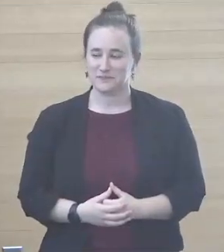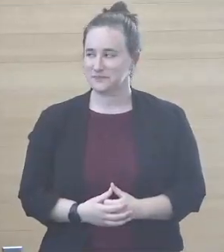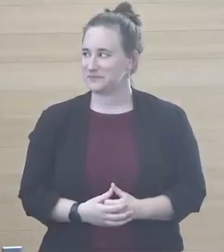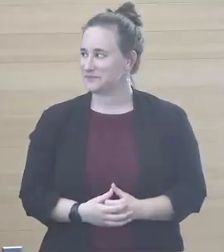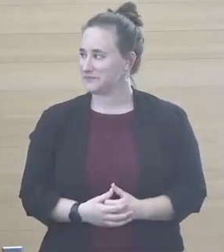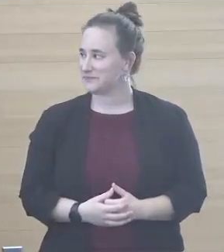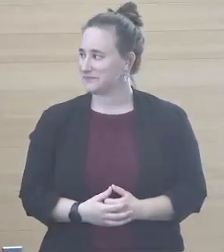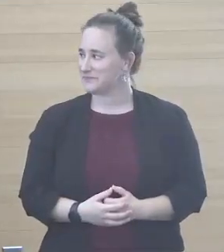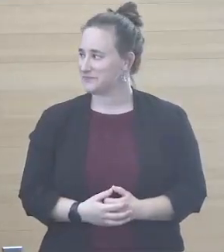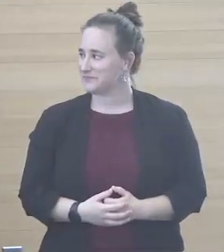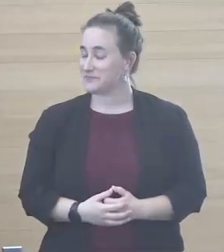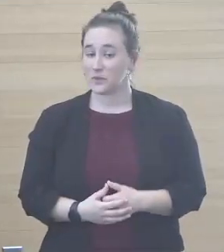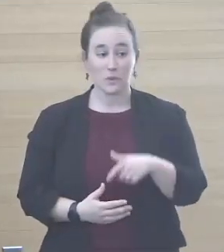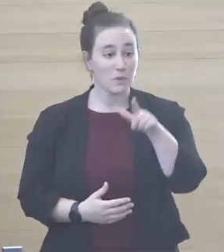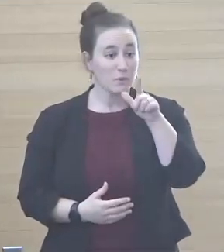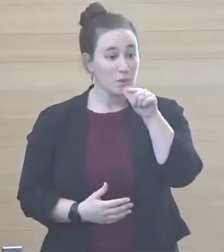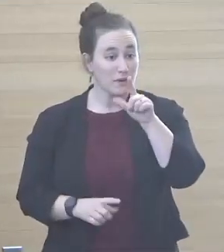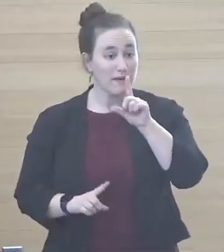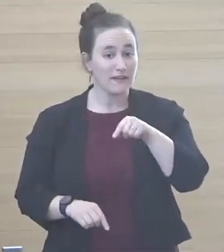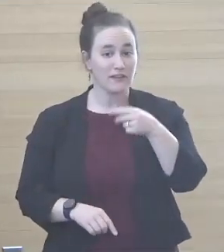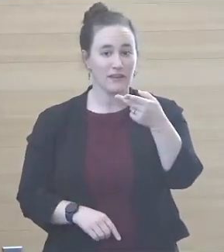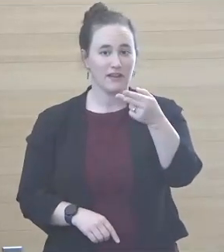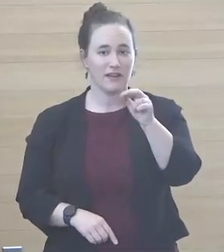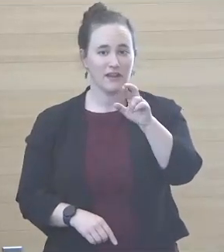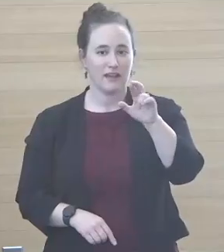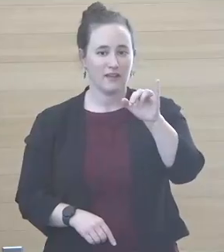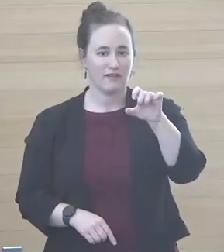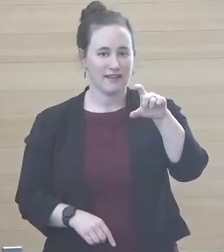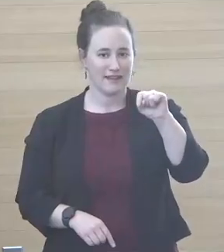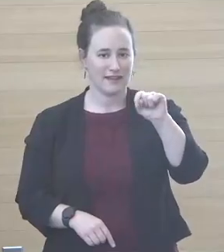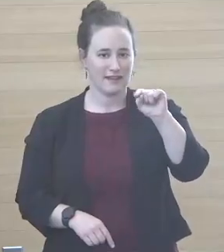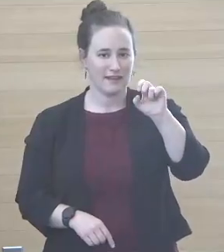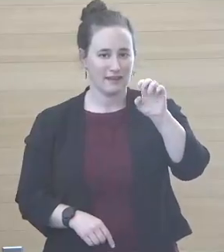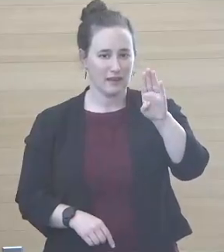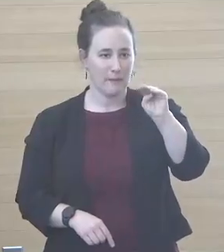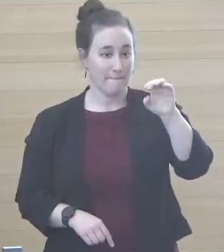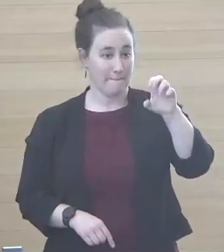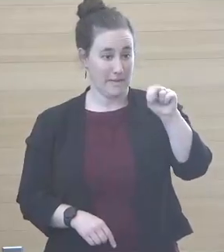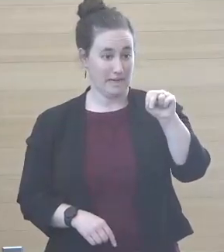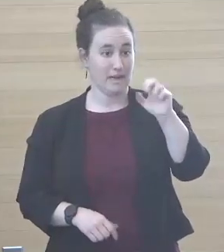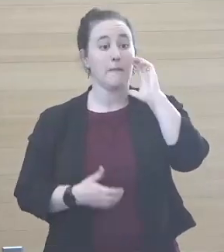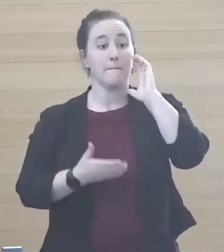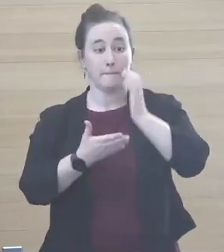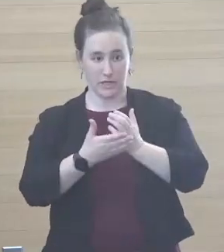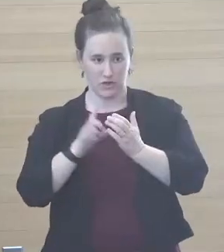And the answer was Harriet Tubman and on the screen is a black and white photo of